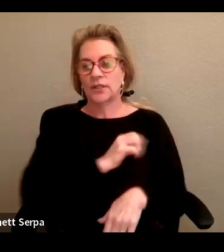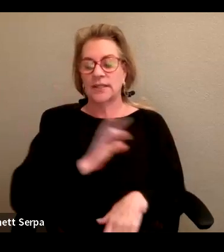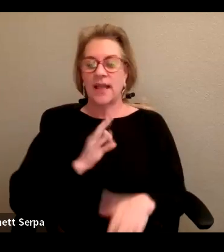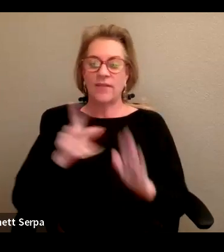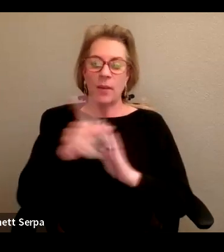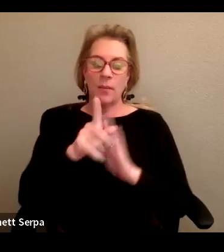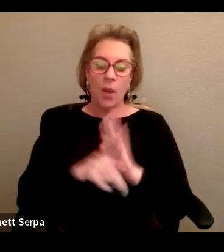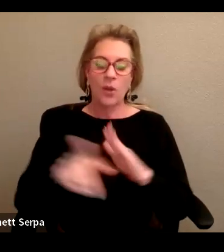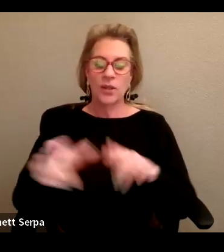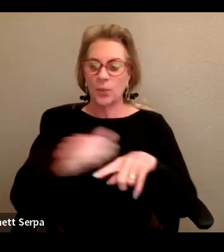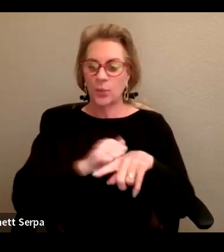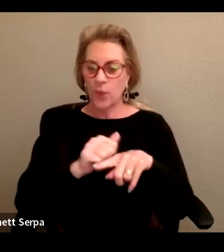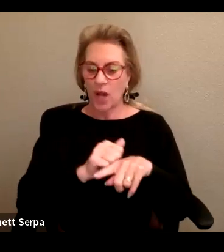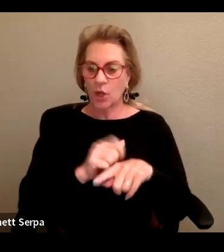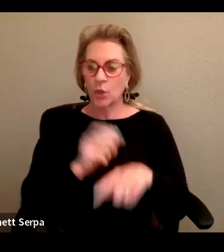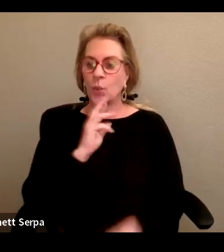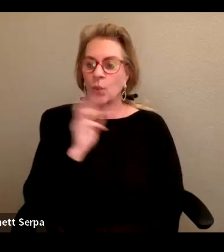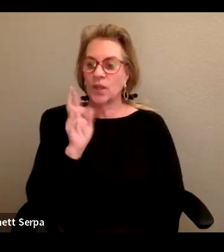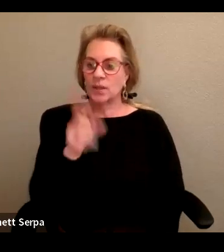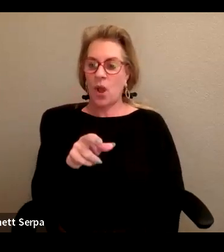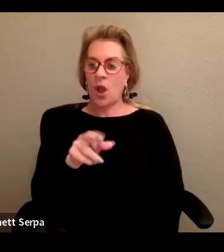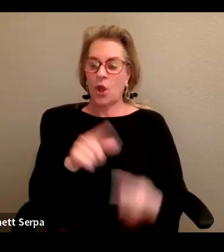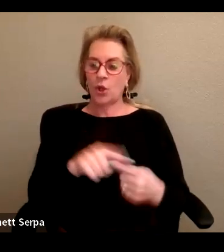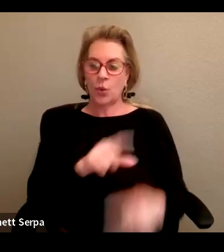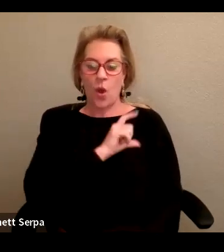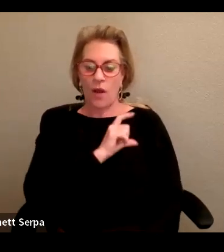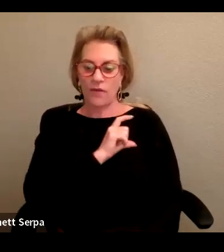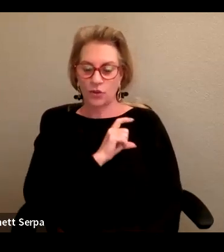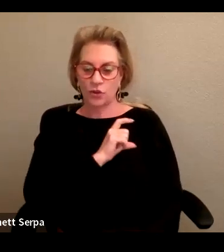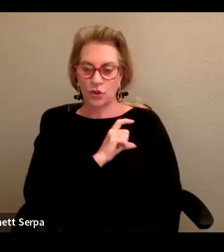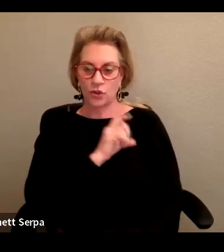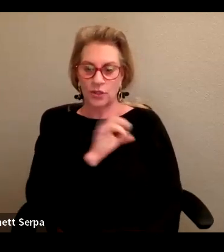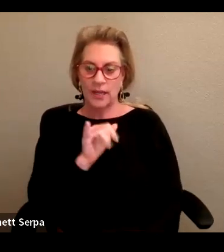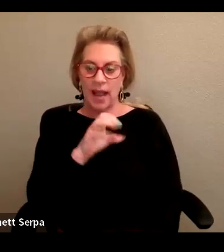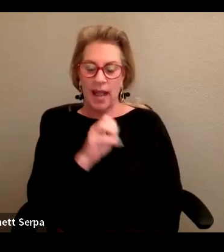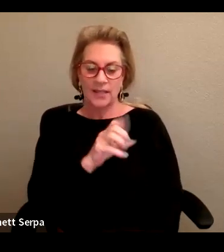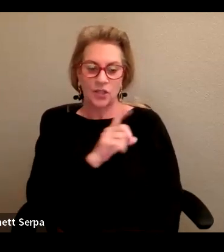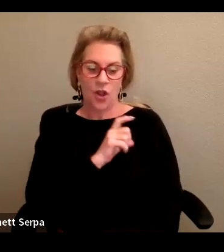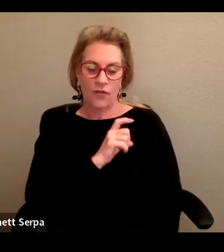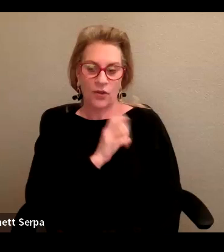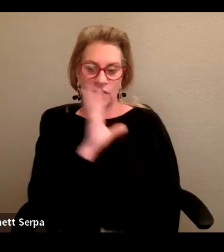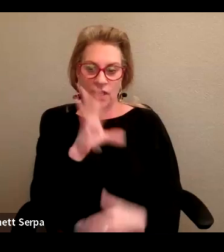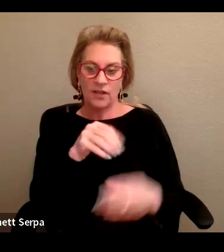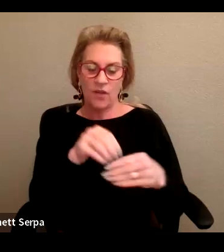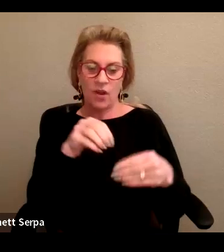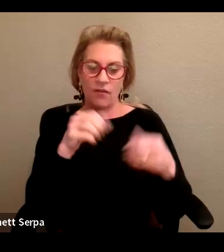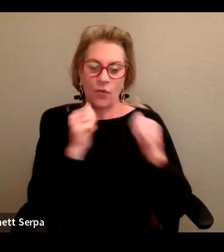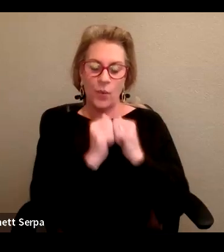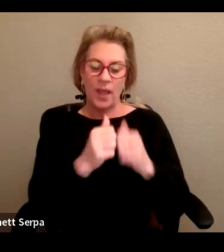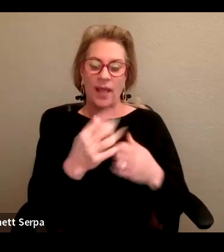practices for responding to officers in ice officers engaged in Immigration enforcement